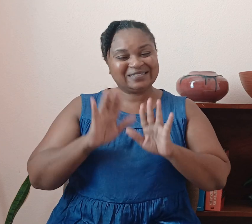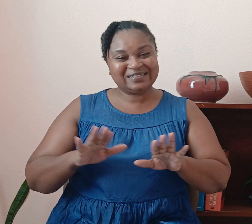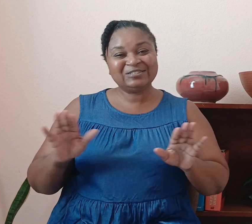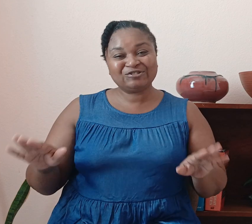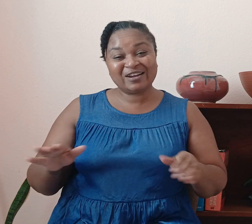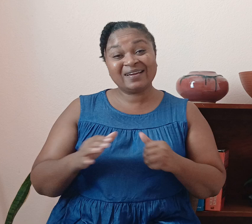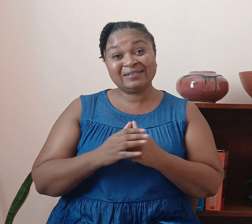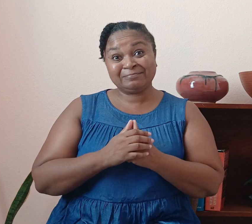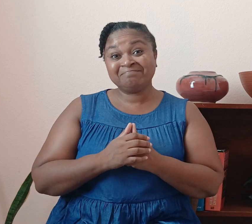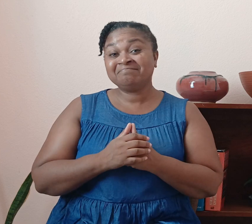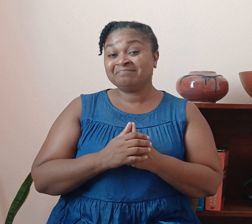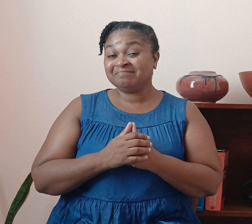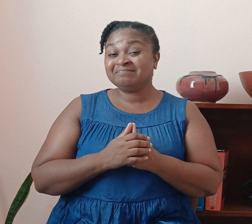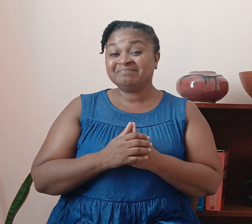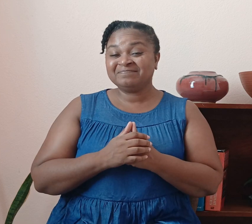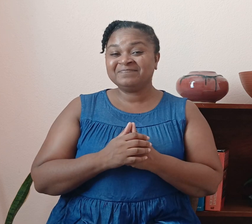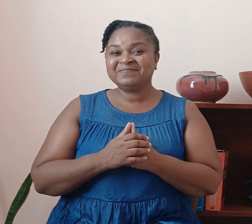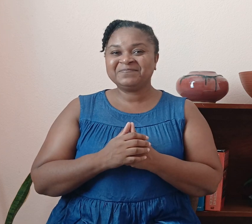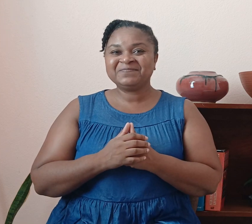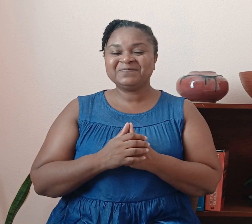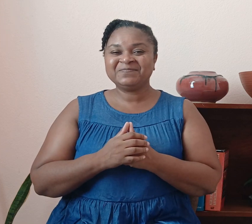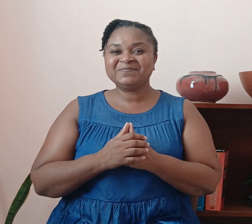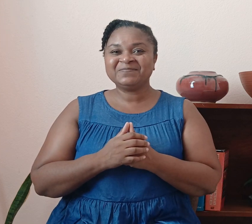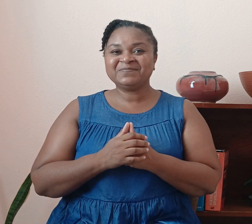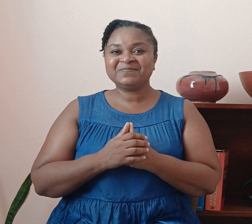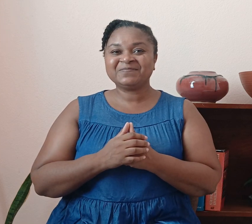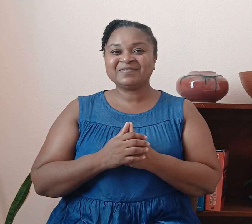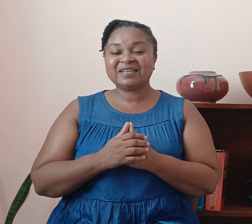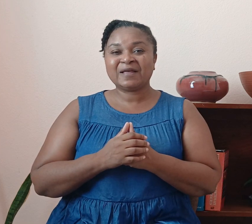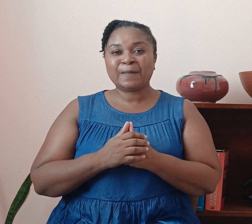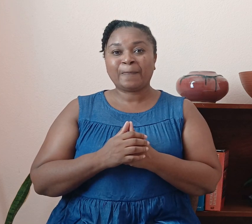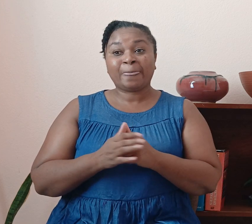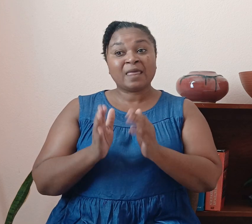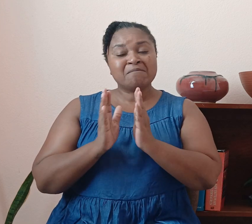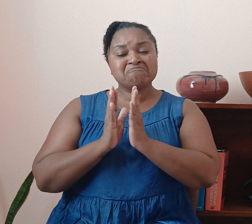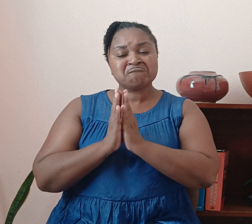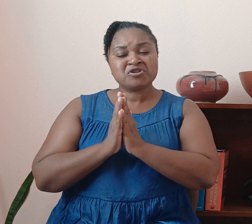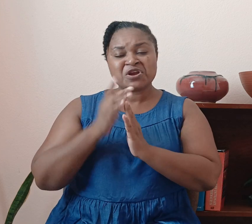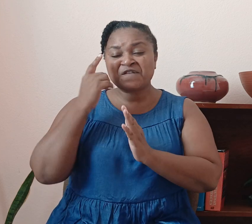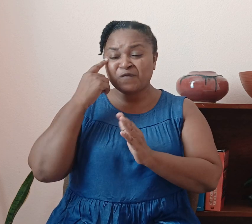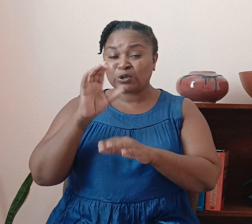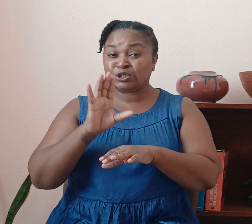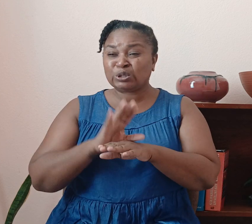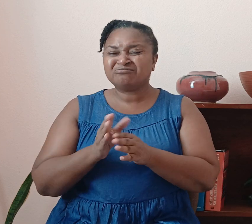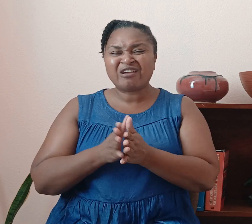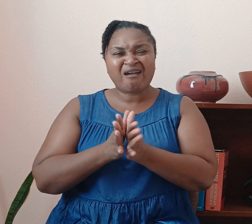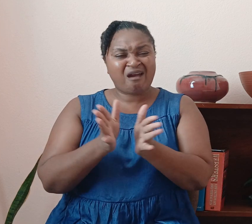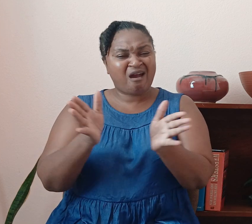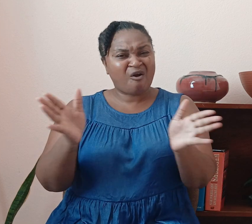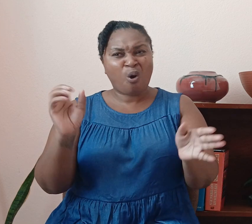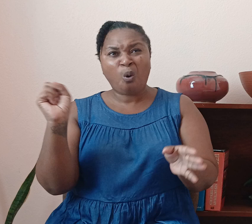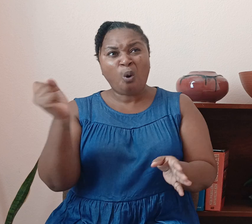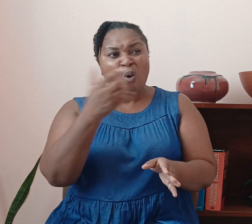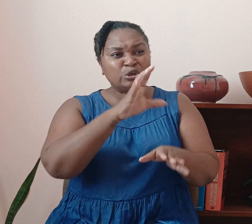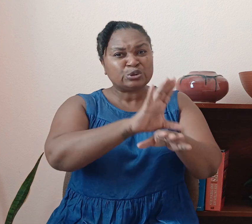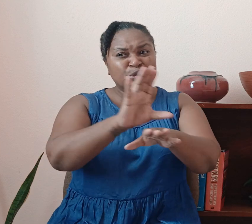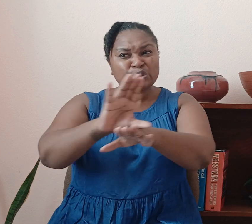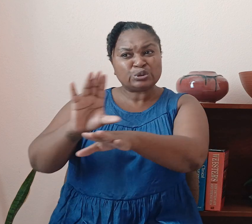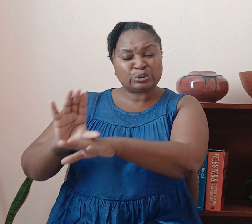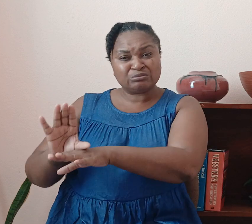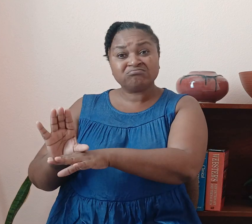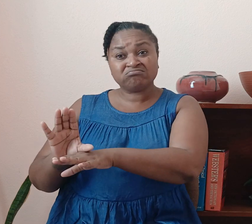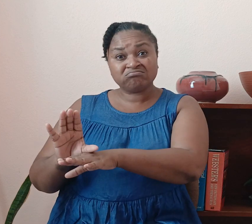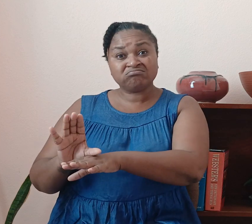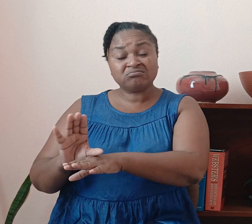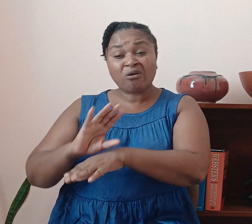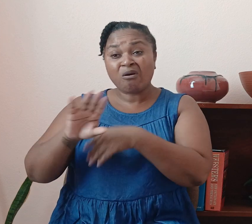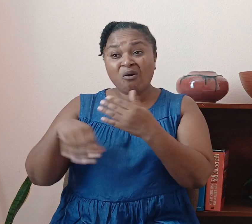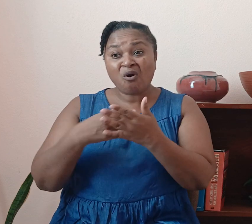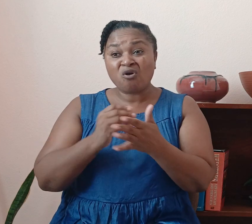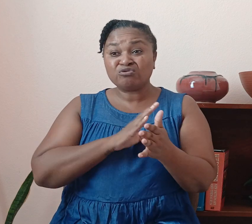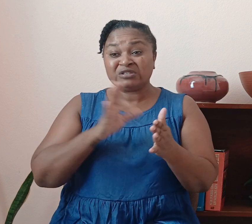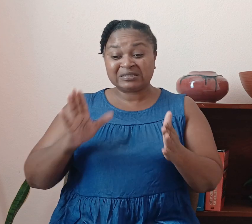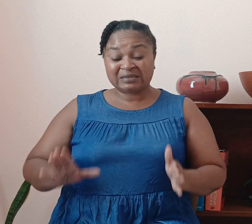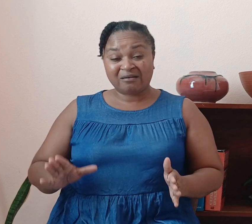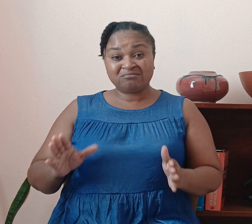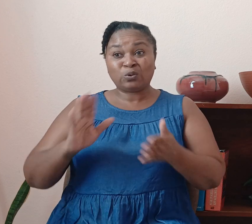 Pray for the Church in general and for the entire Christian community in Jamaica.